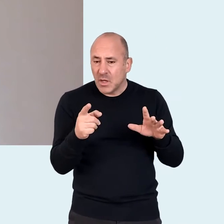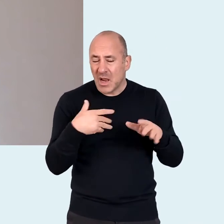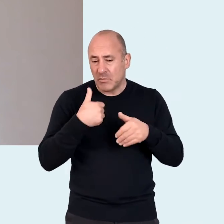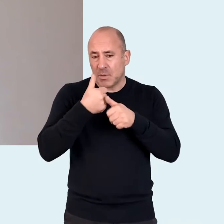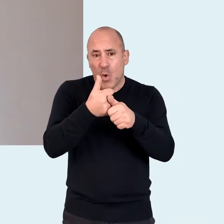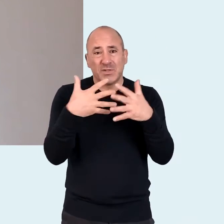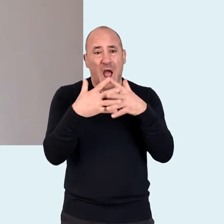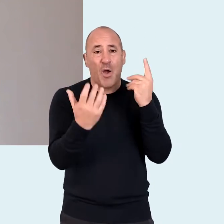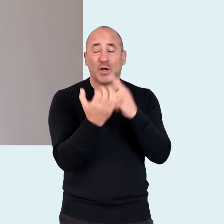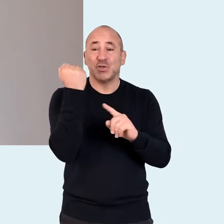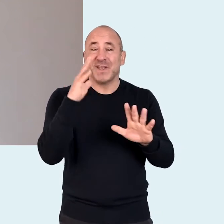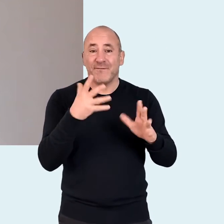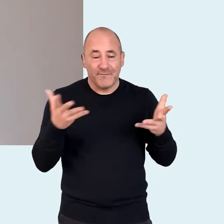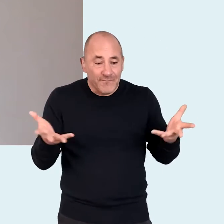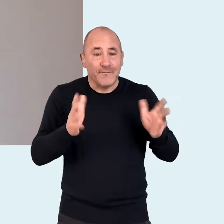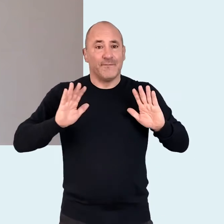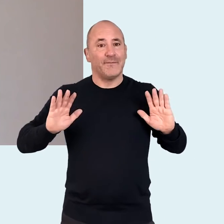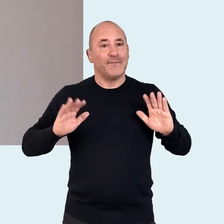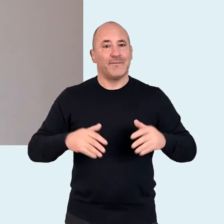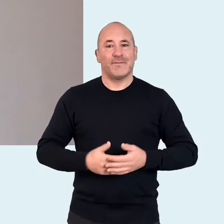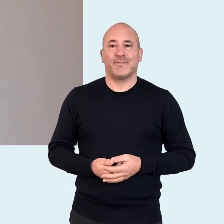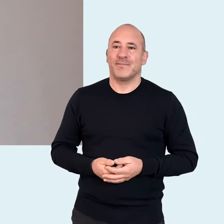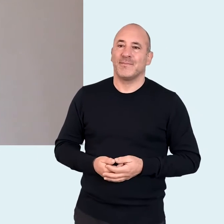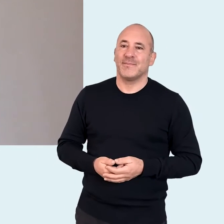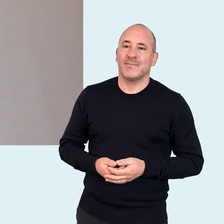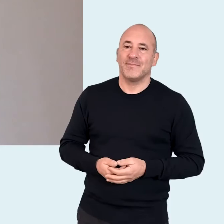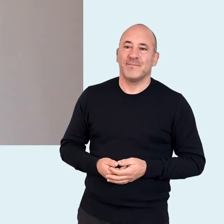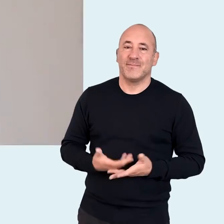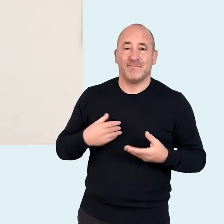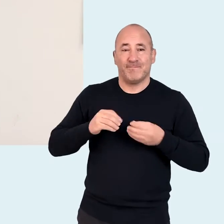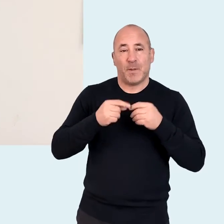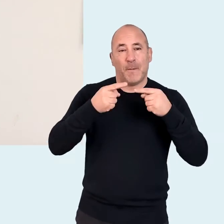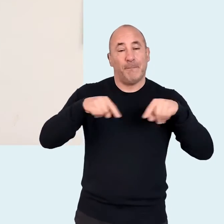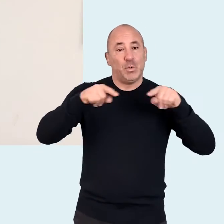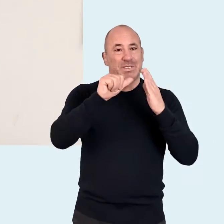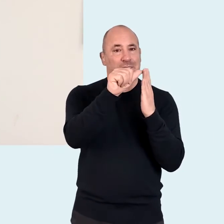all be given support to achieve this.